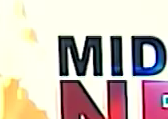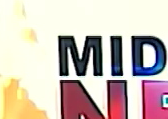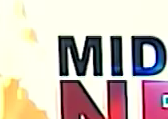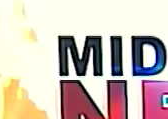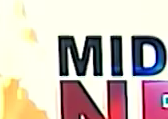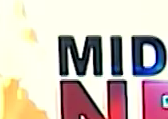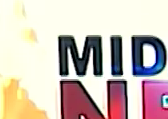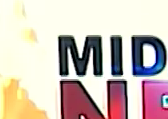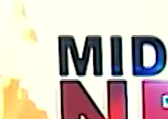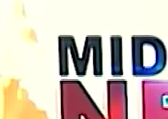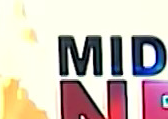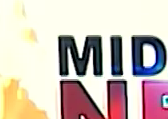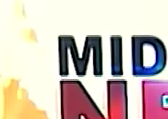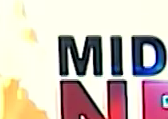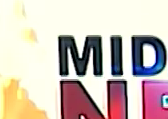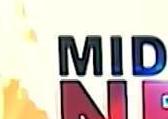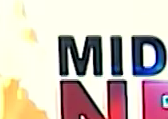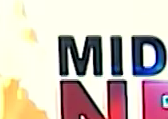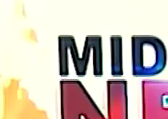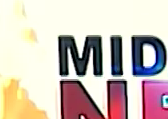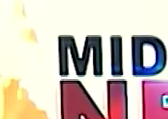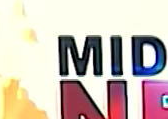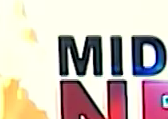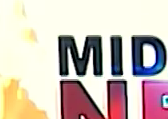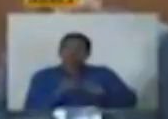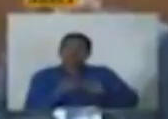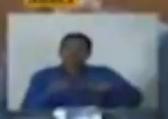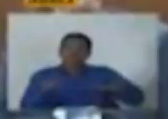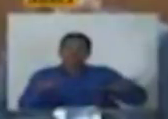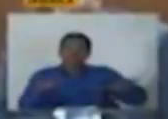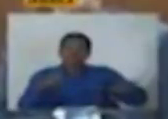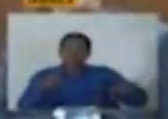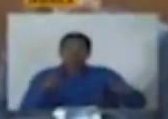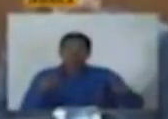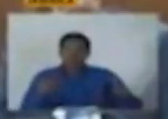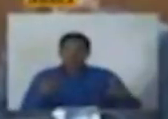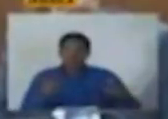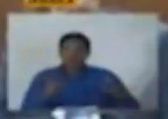the government would have no choice we are now getting close to what is the